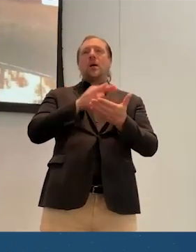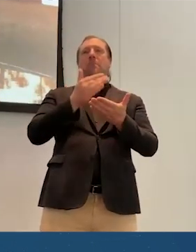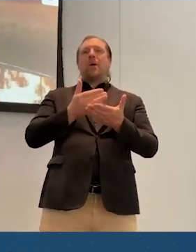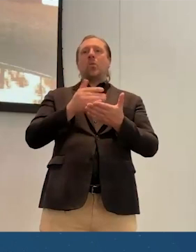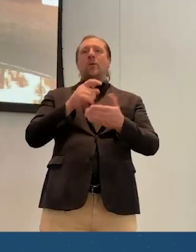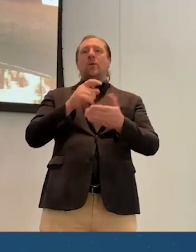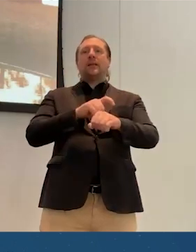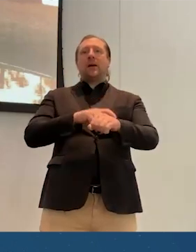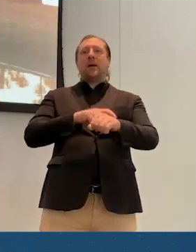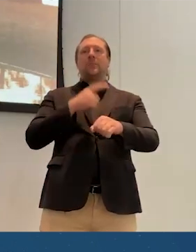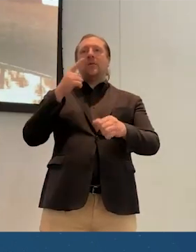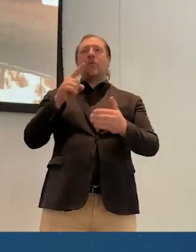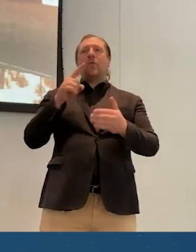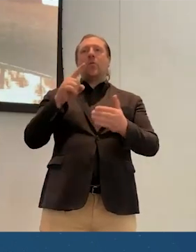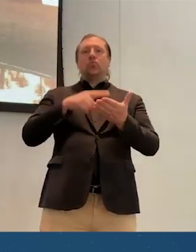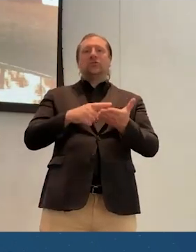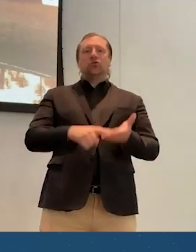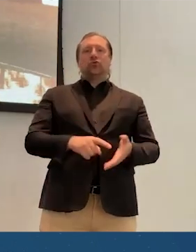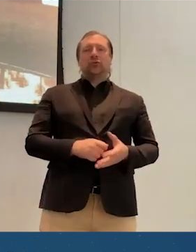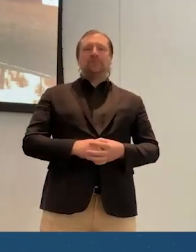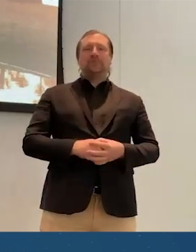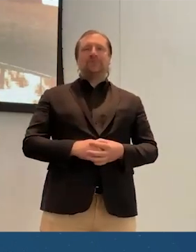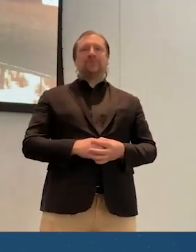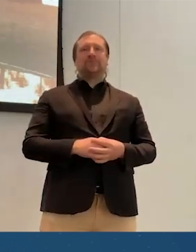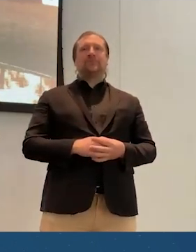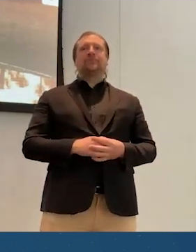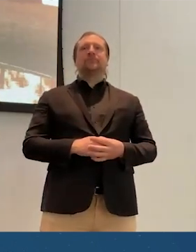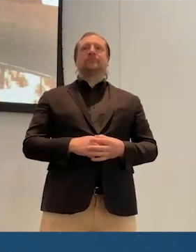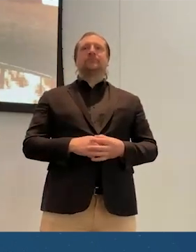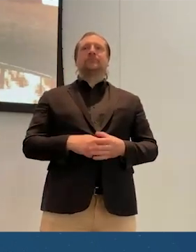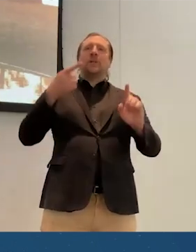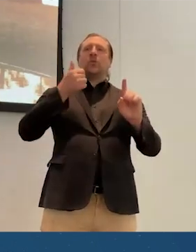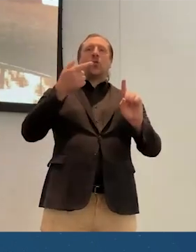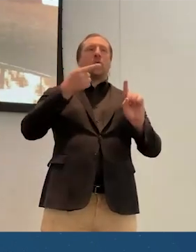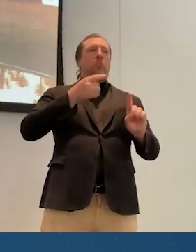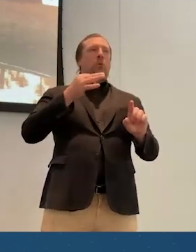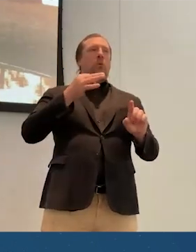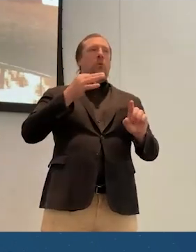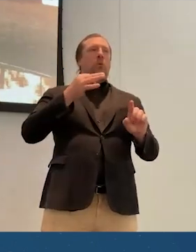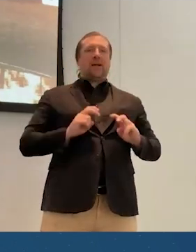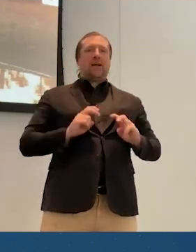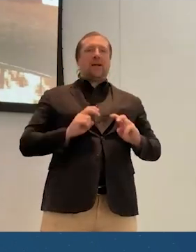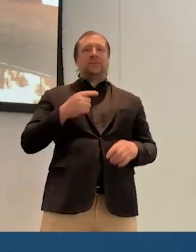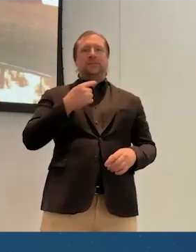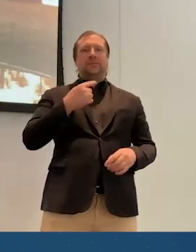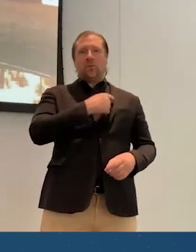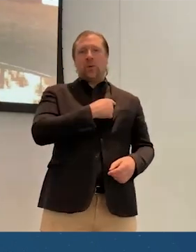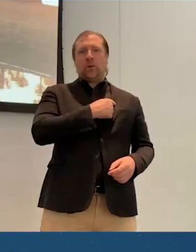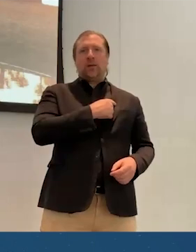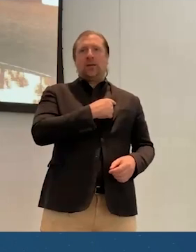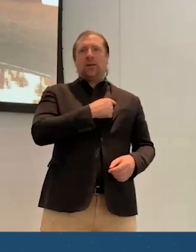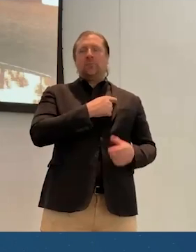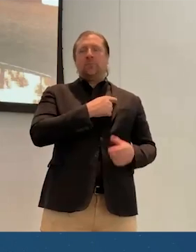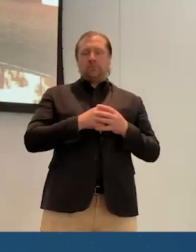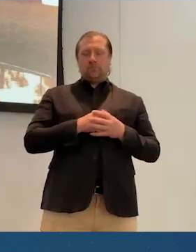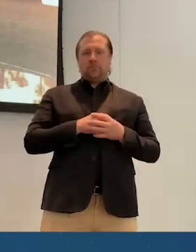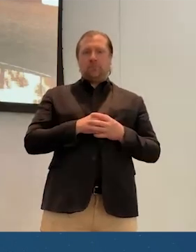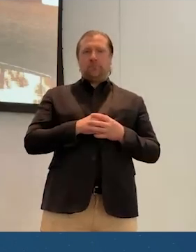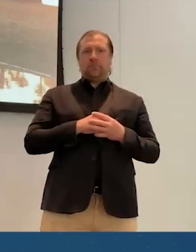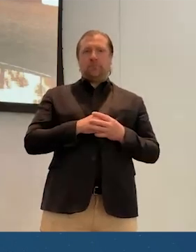As part of our thematic analysis, we also explored the-- we explored the emotional